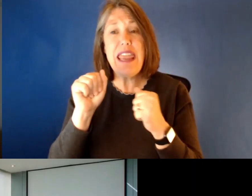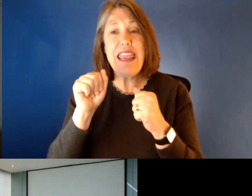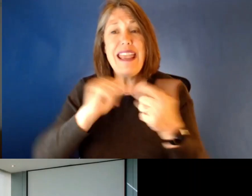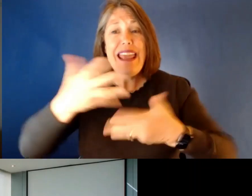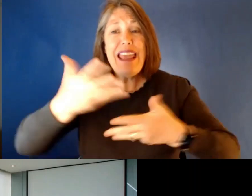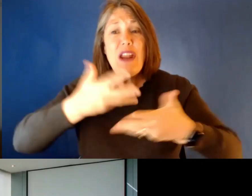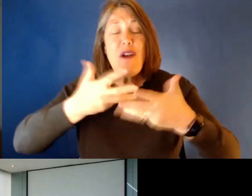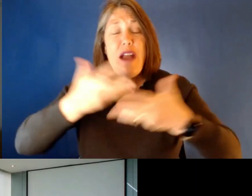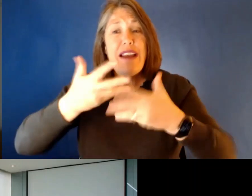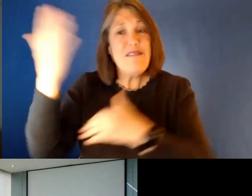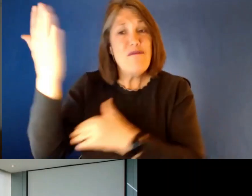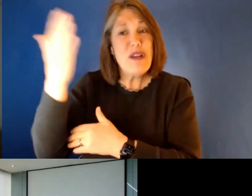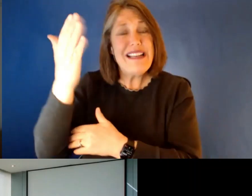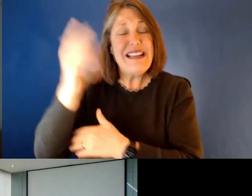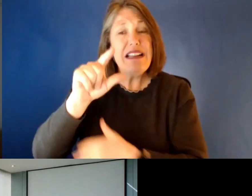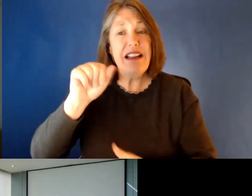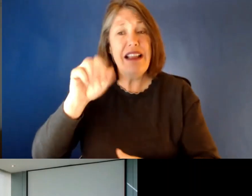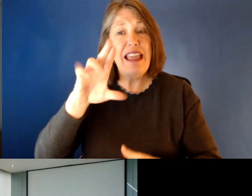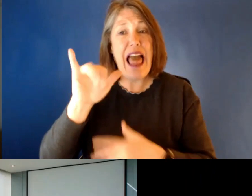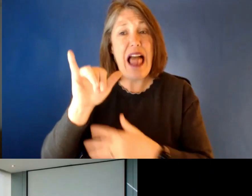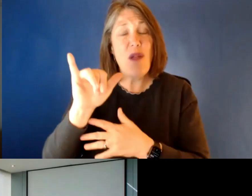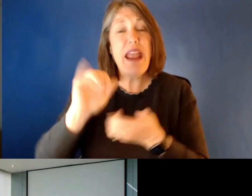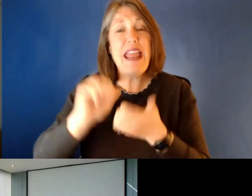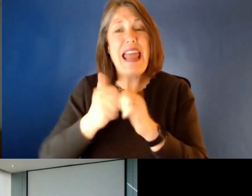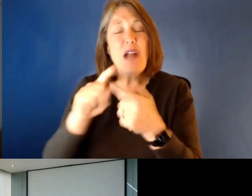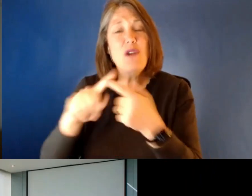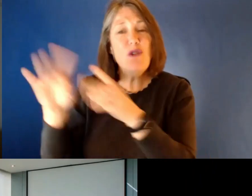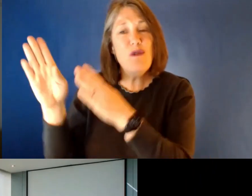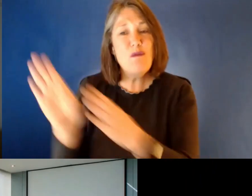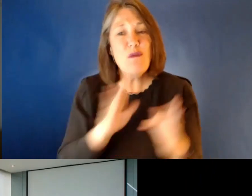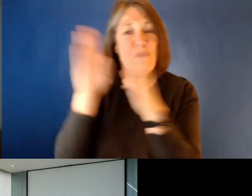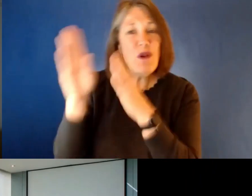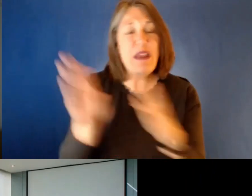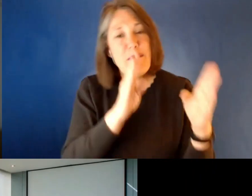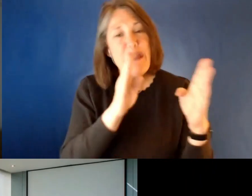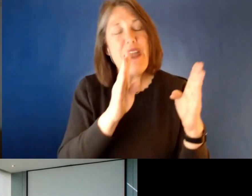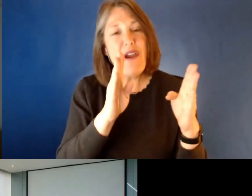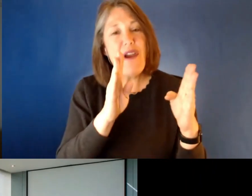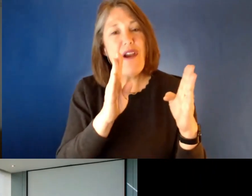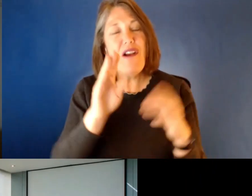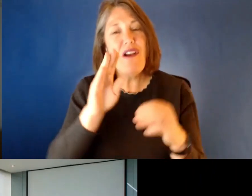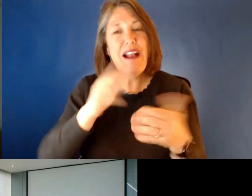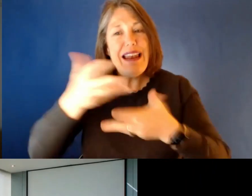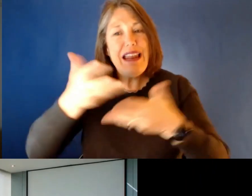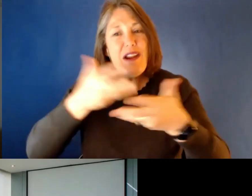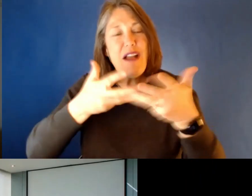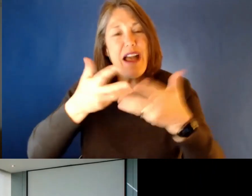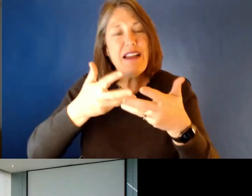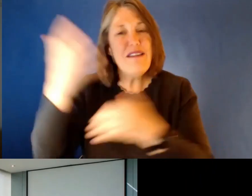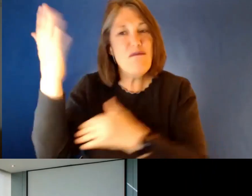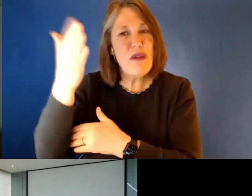06:07:16 and how to prepare an interactive presentation. It is an option that we are